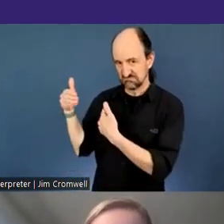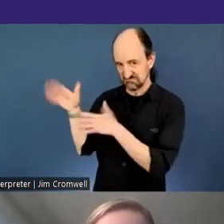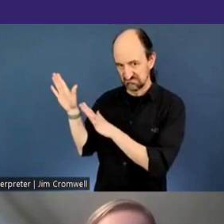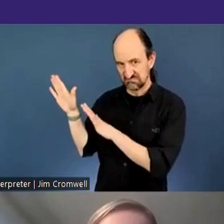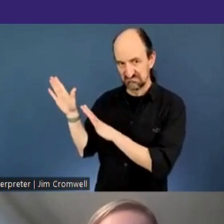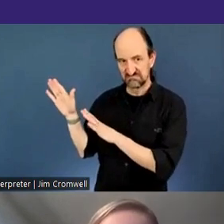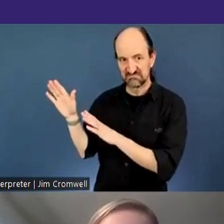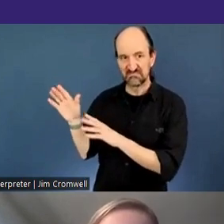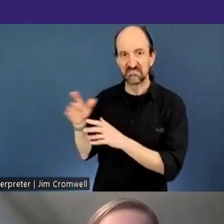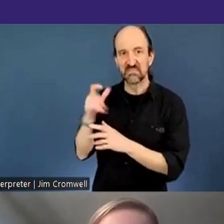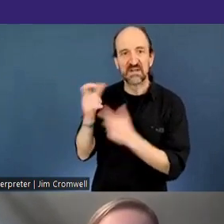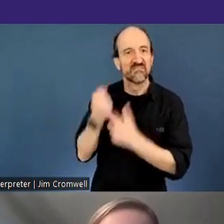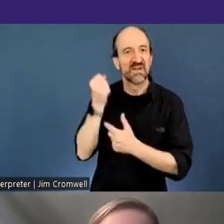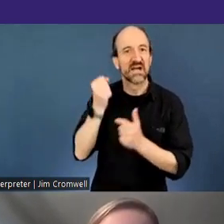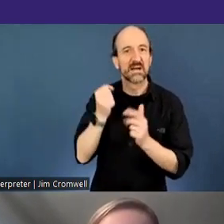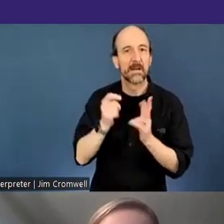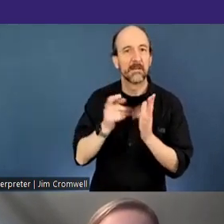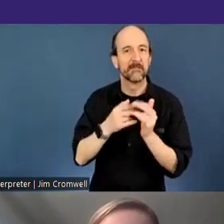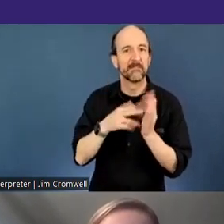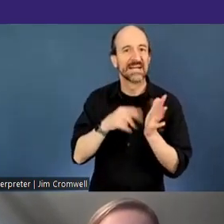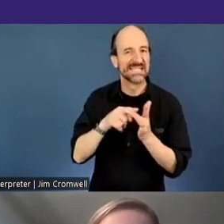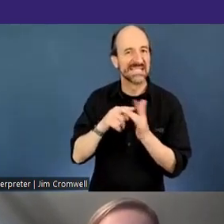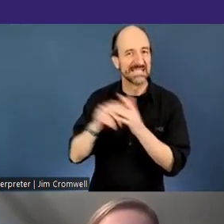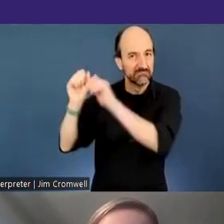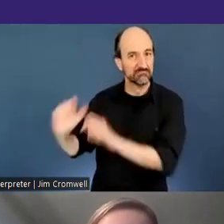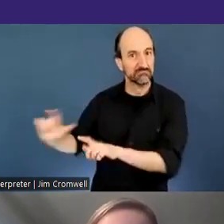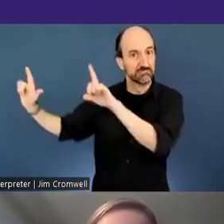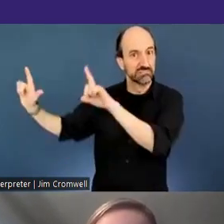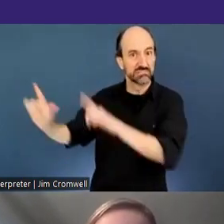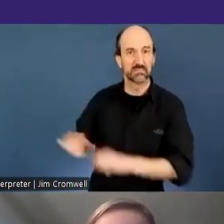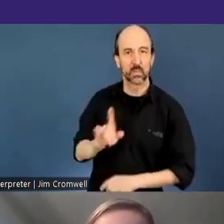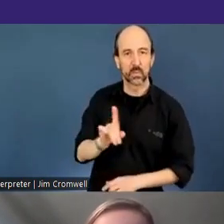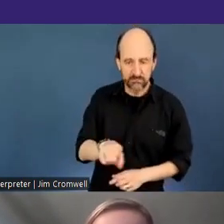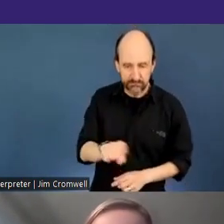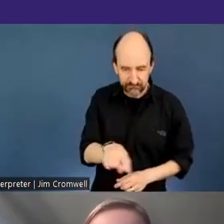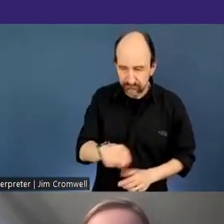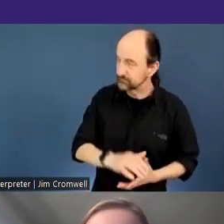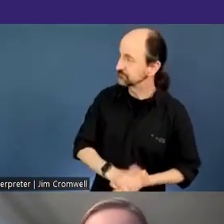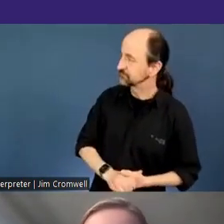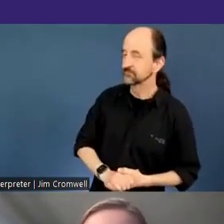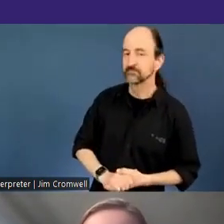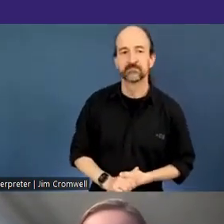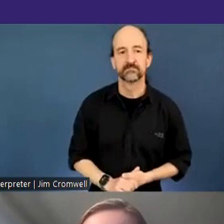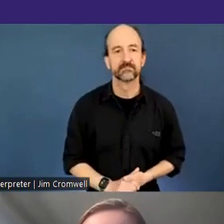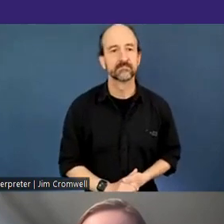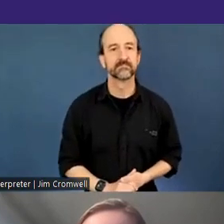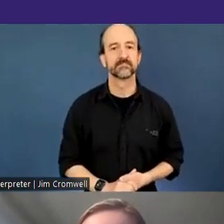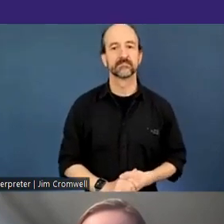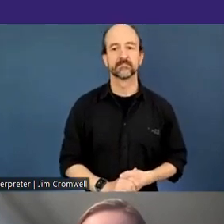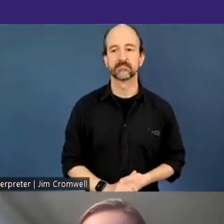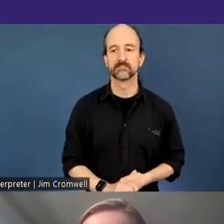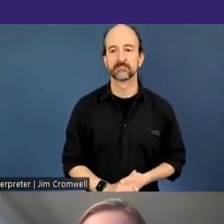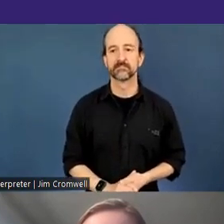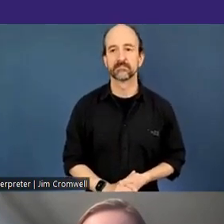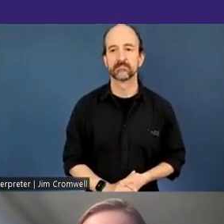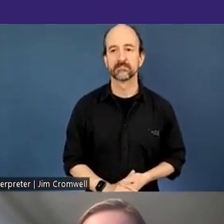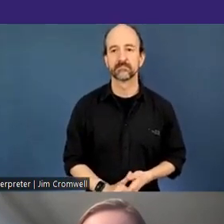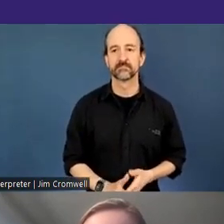go to our Menti screen.